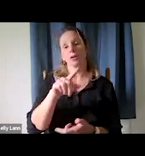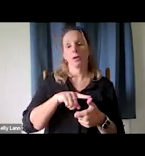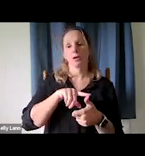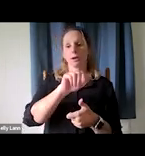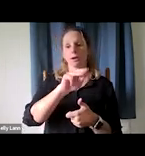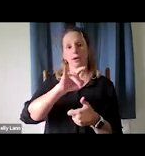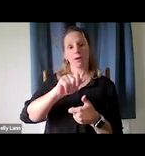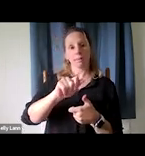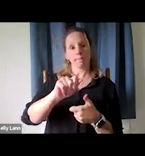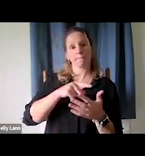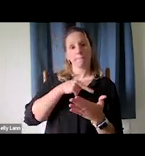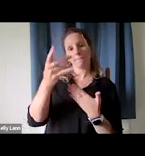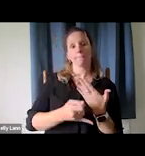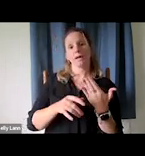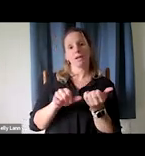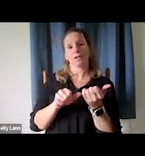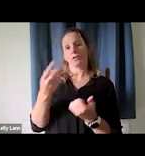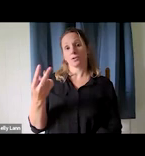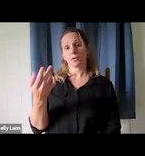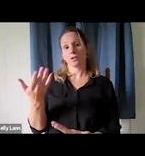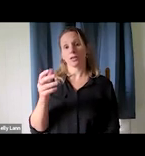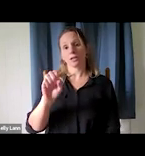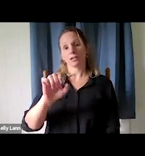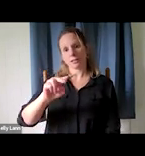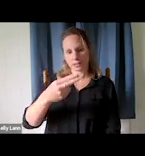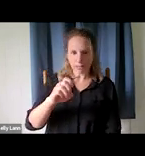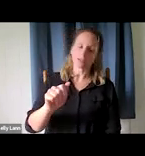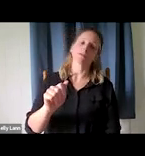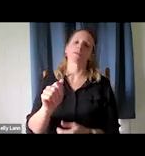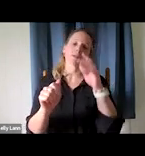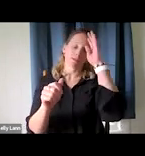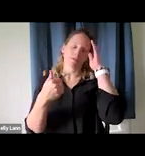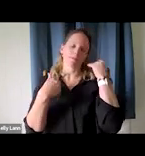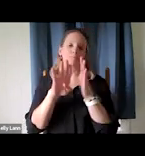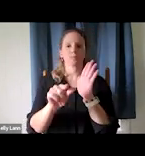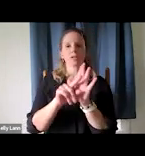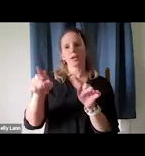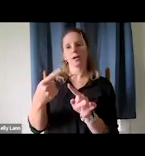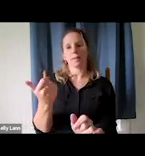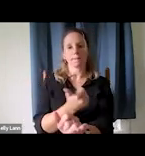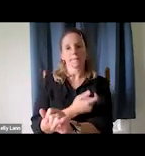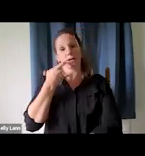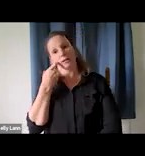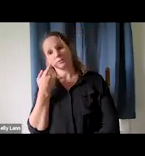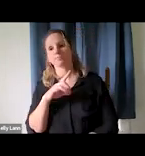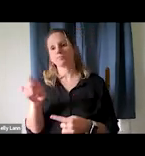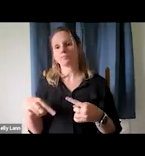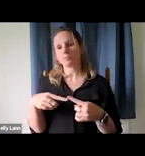who's a project associate II here at the SAMHSA SOAR TA Center who has a background in addiction and really understands this area.